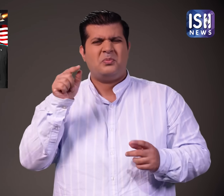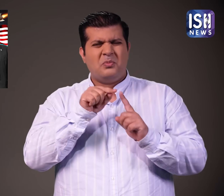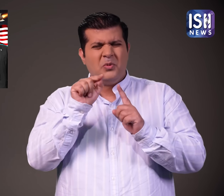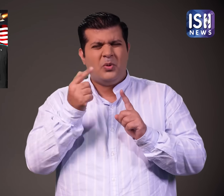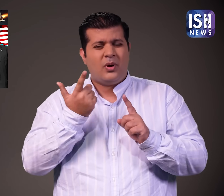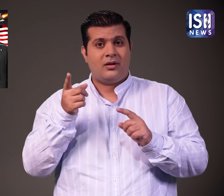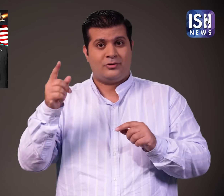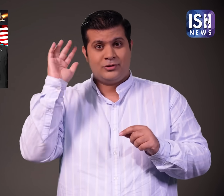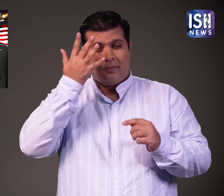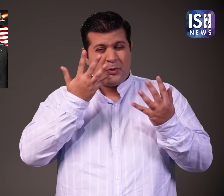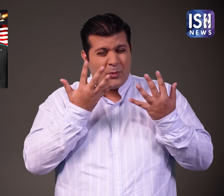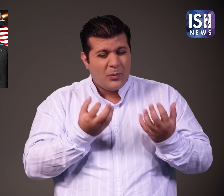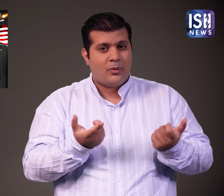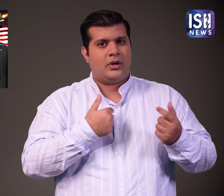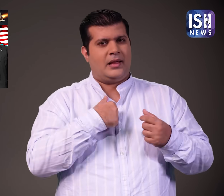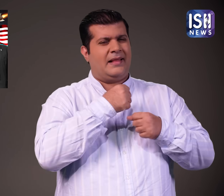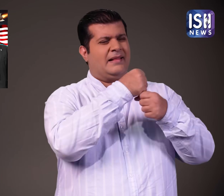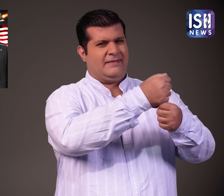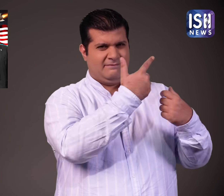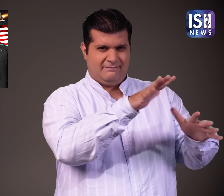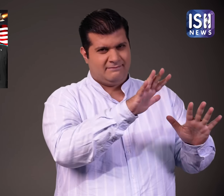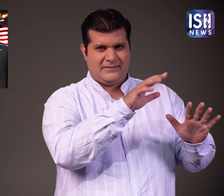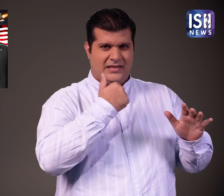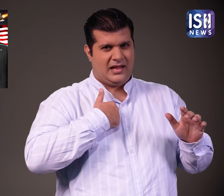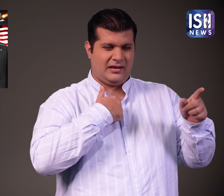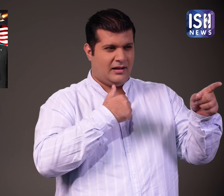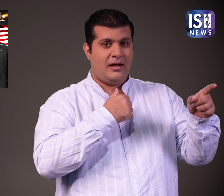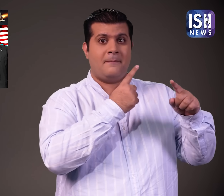The main reason behind Trump offering the Golden Dome to Canada as a free gift is